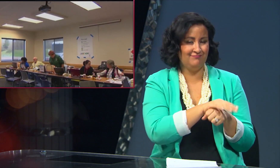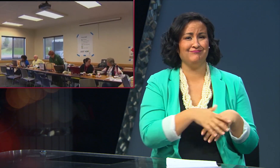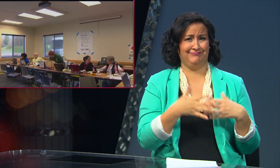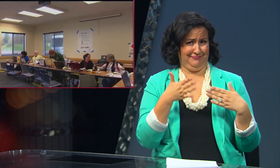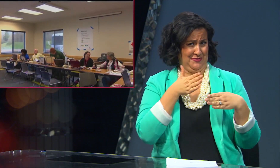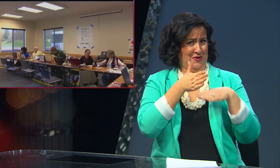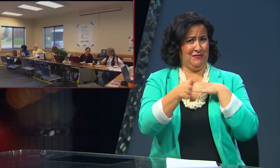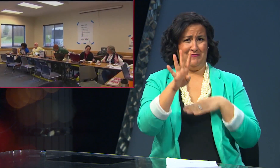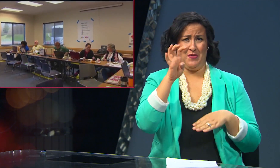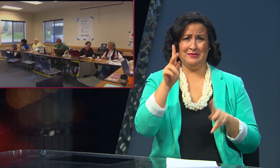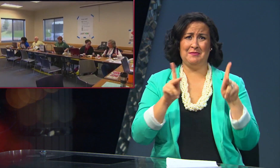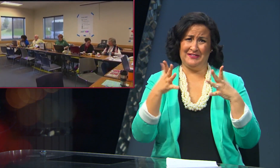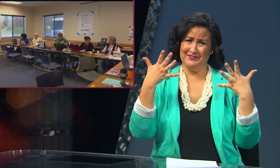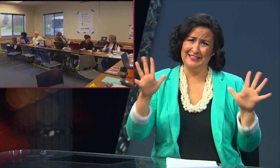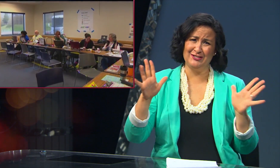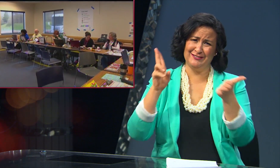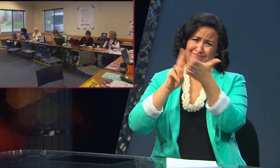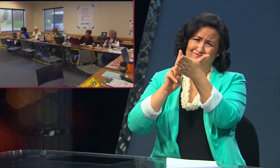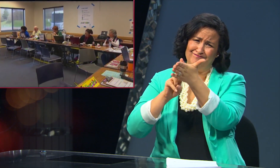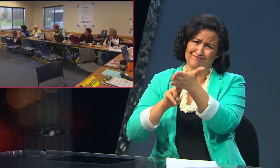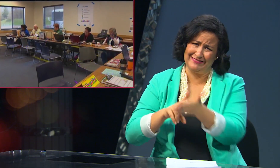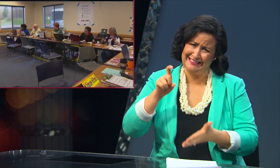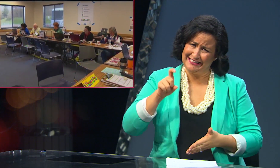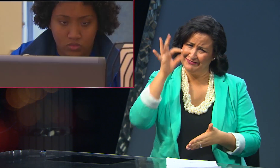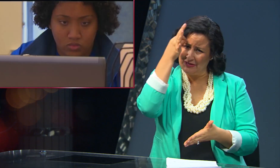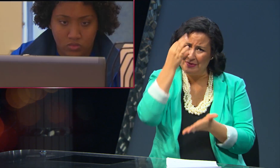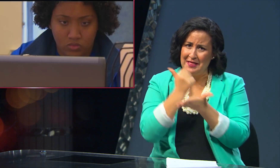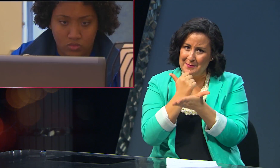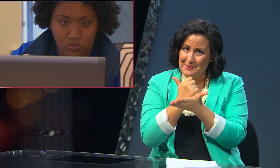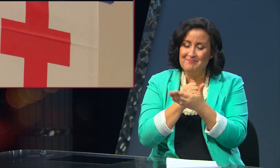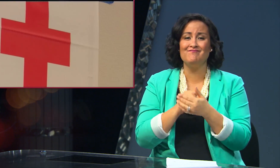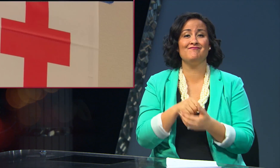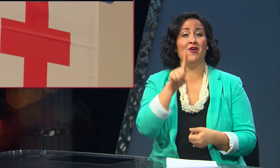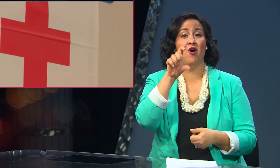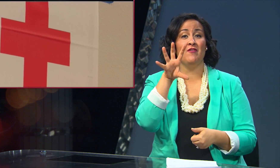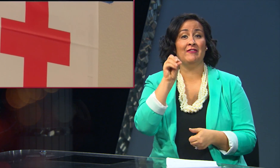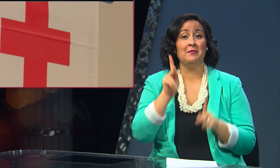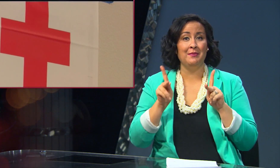OFFICES LAST WEEKEND. THEY SAID MORE THAN 400 PEOPLE HAVE SIGNED UP FOR FEDERAL AID